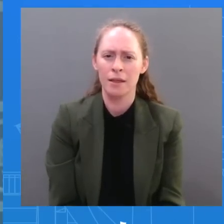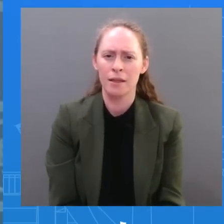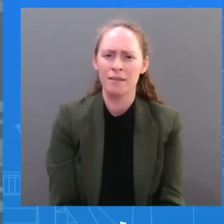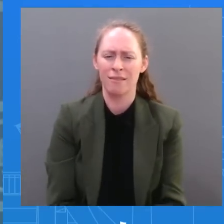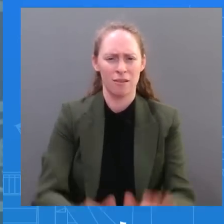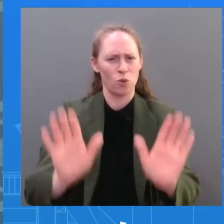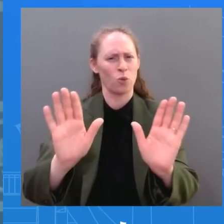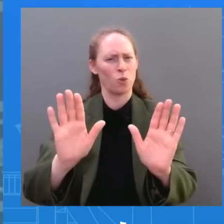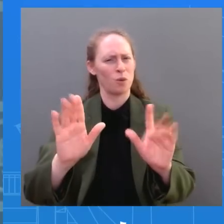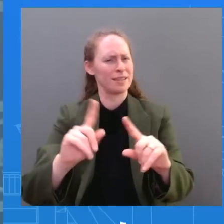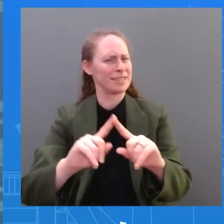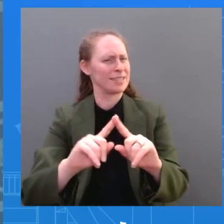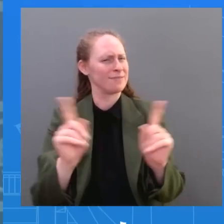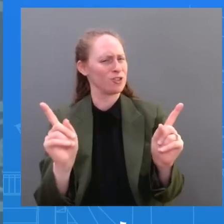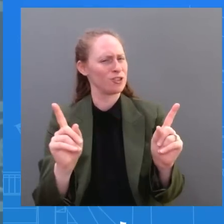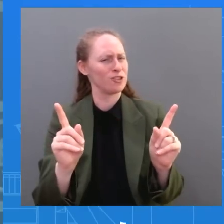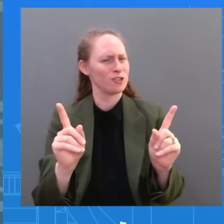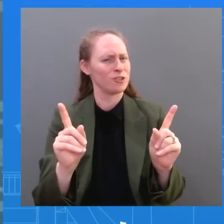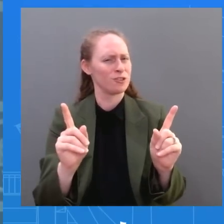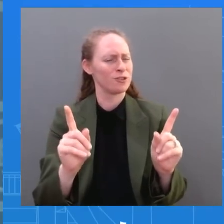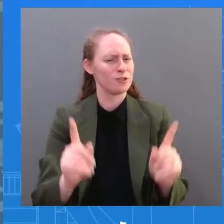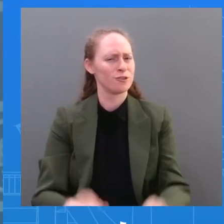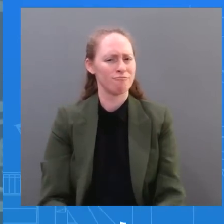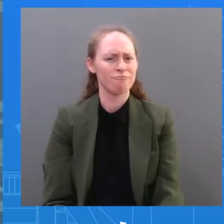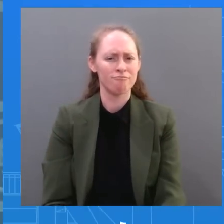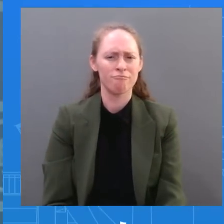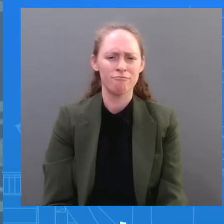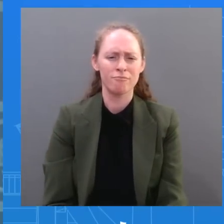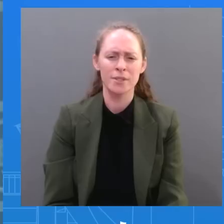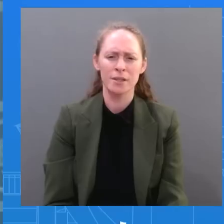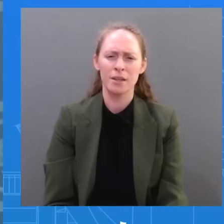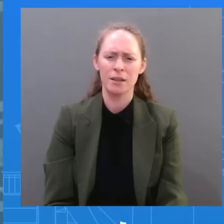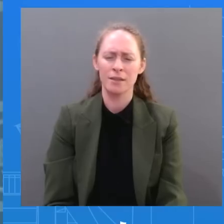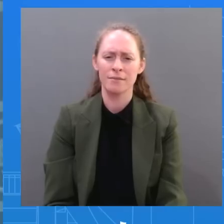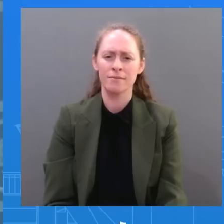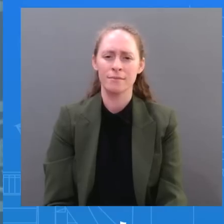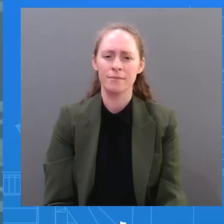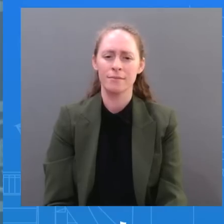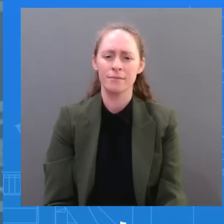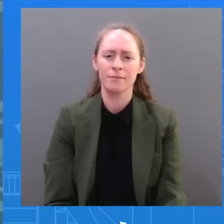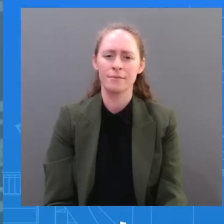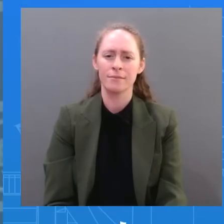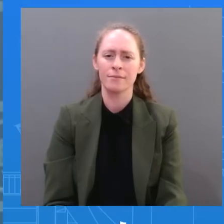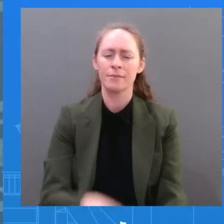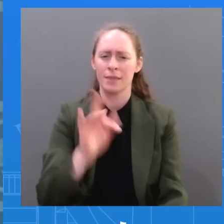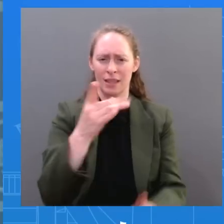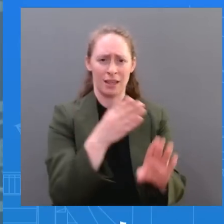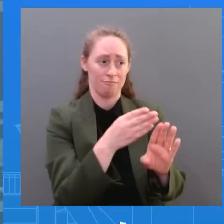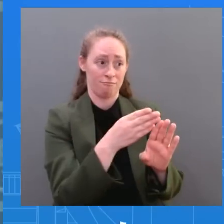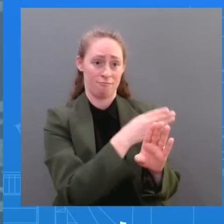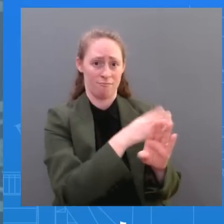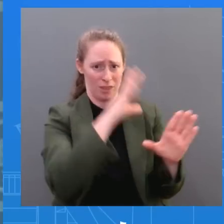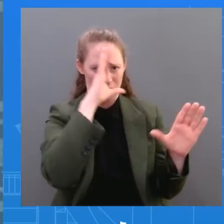we have said that his behavior on that day, on January 6th, was atrocious. The President has said that.